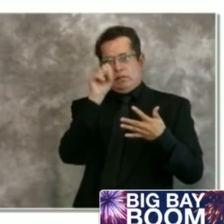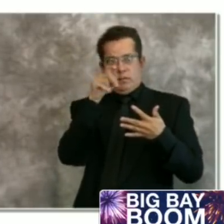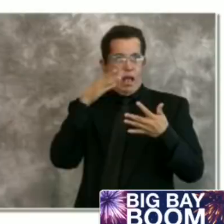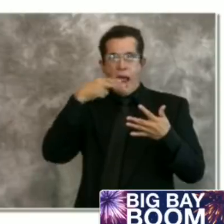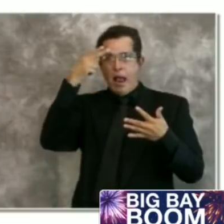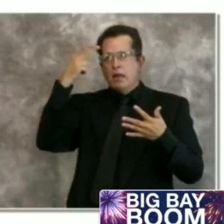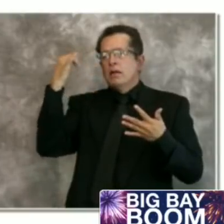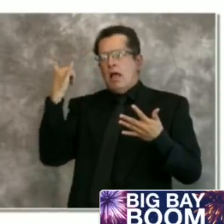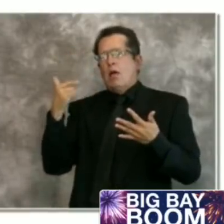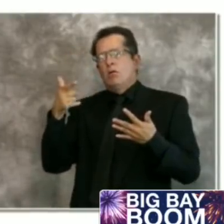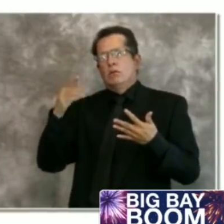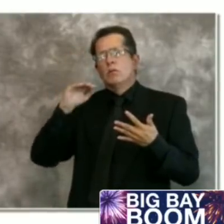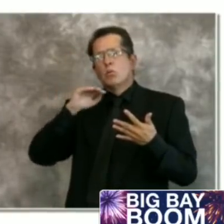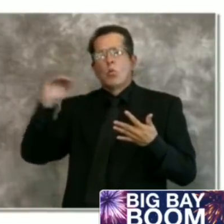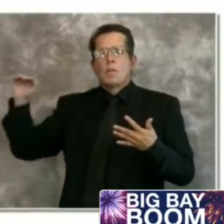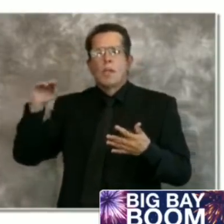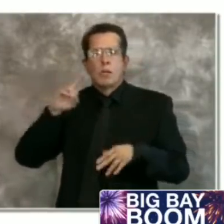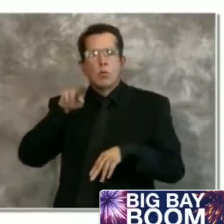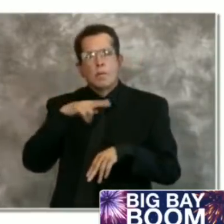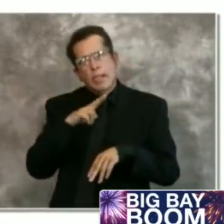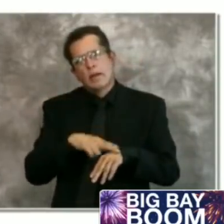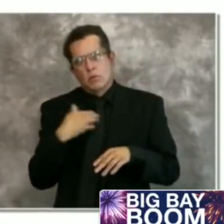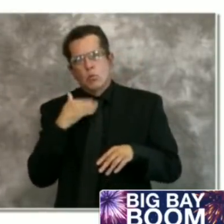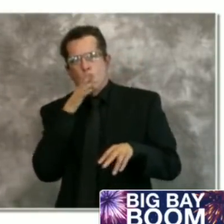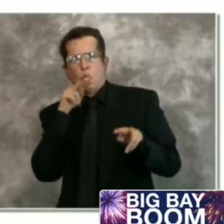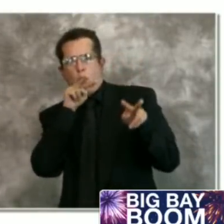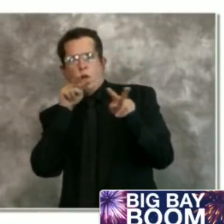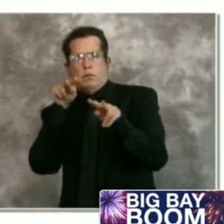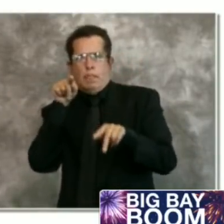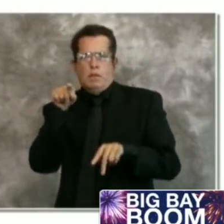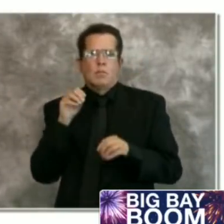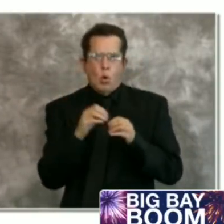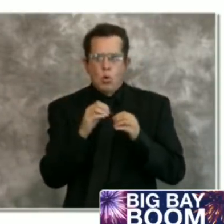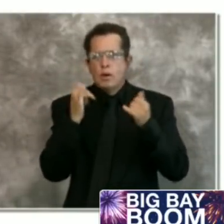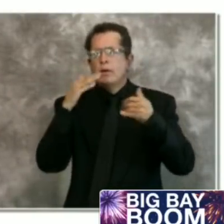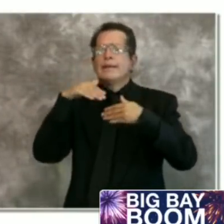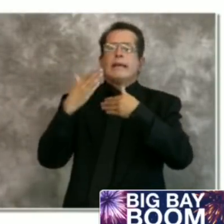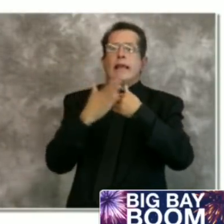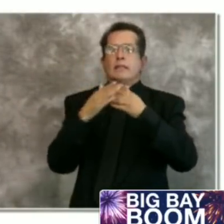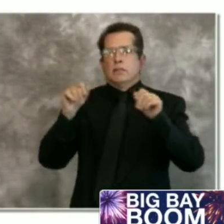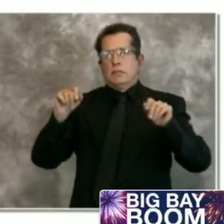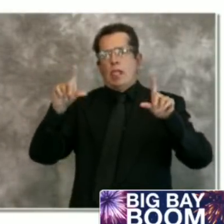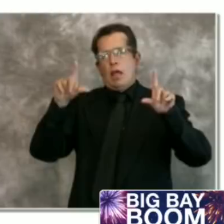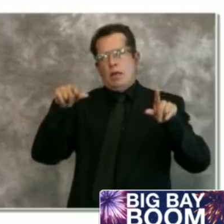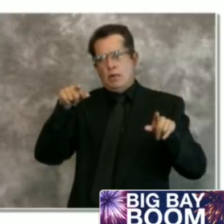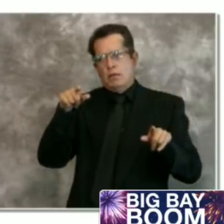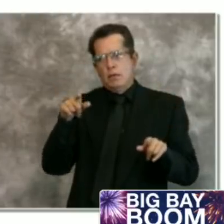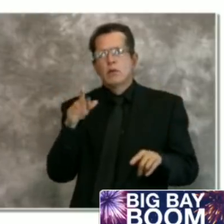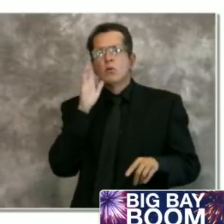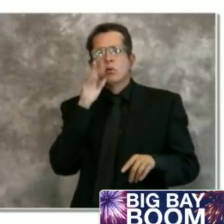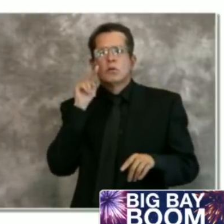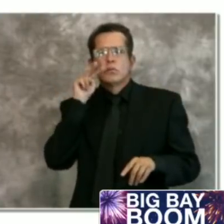OF OUR METRICS HAS BEEN AT NORMAL FOR THE PAST 4 DAYS BUT TODAY HAS A NORMALIZED NEXT